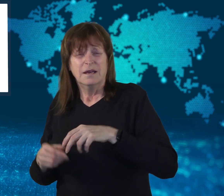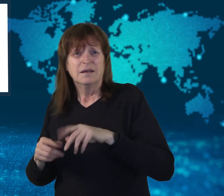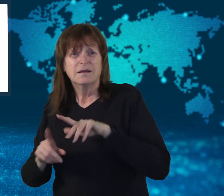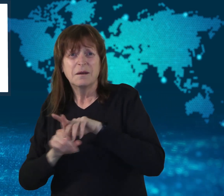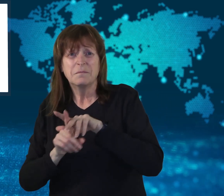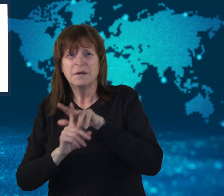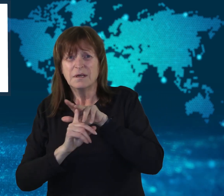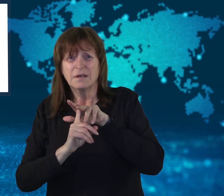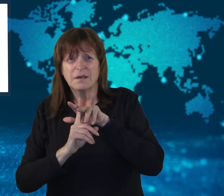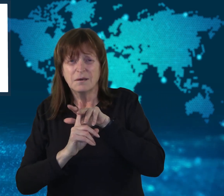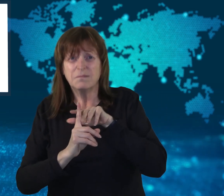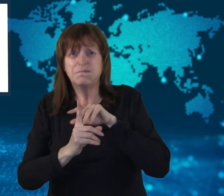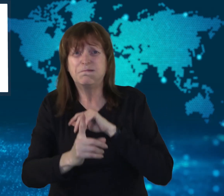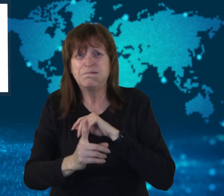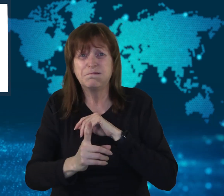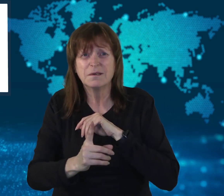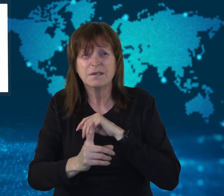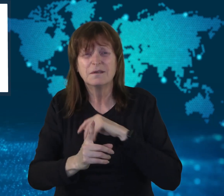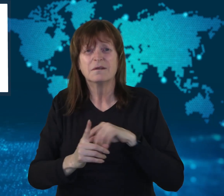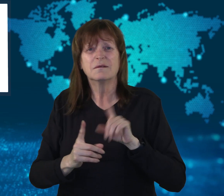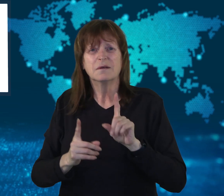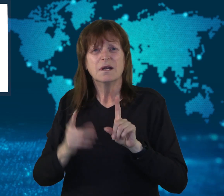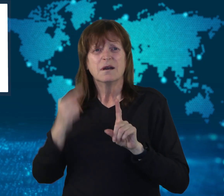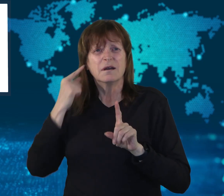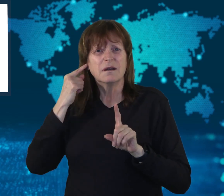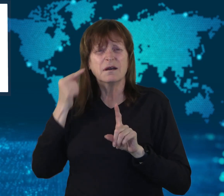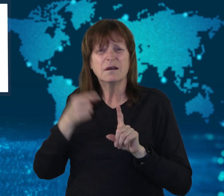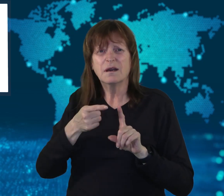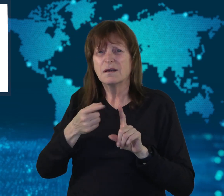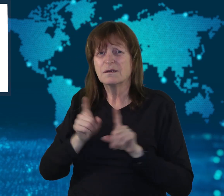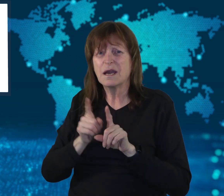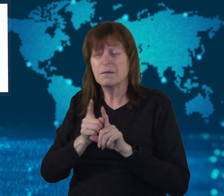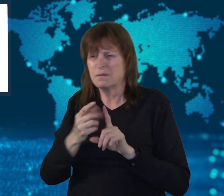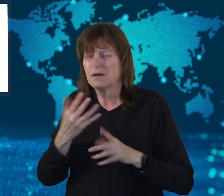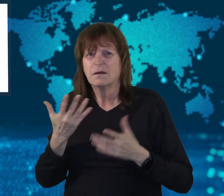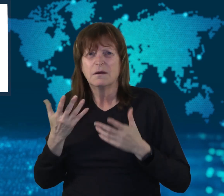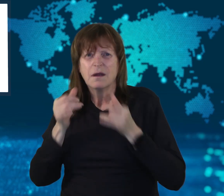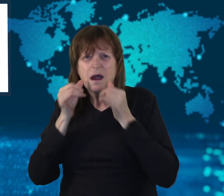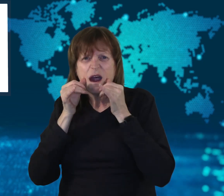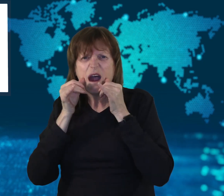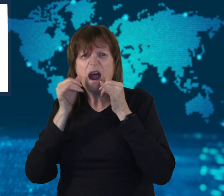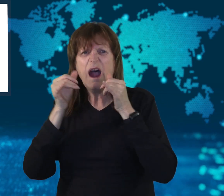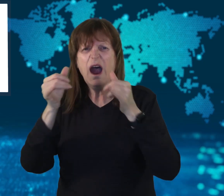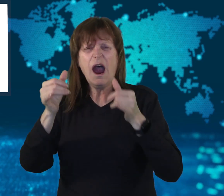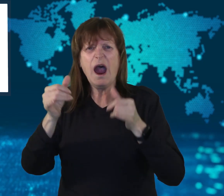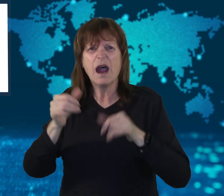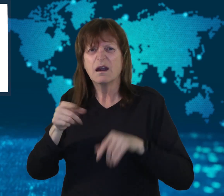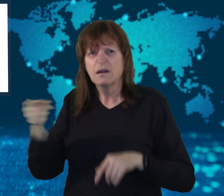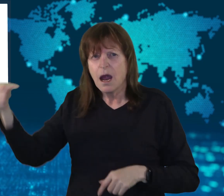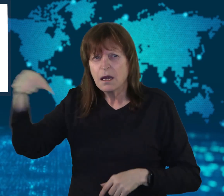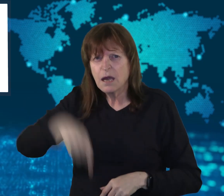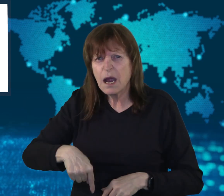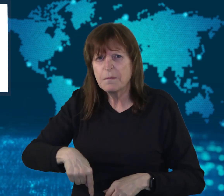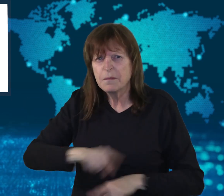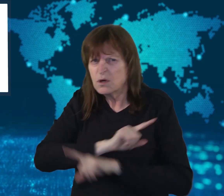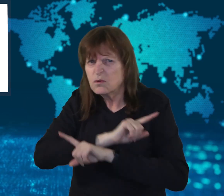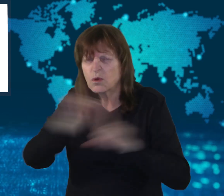Yari ran to three nearby homes before finding someone who would help